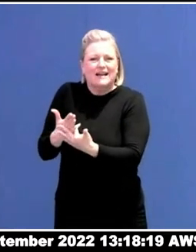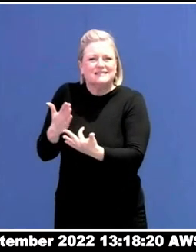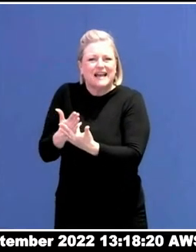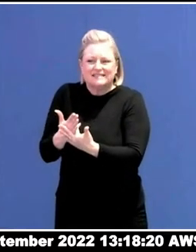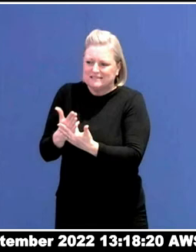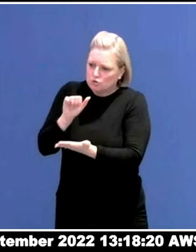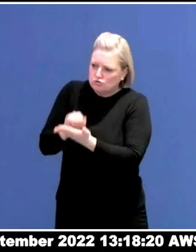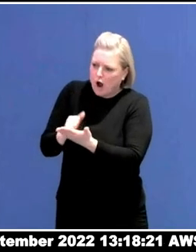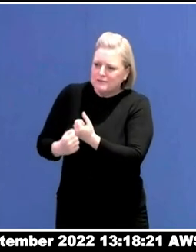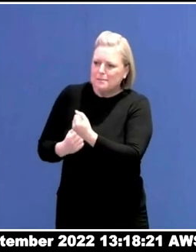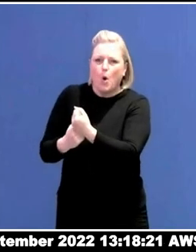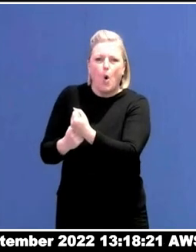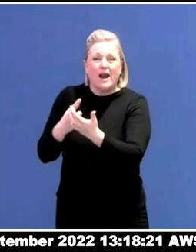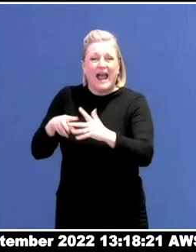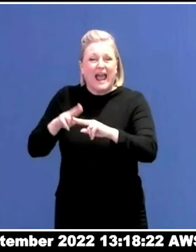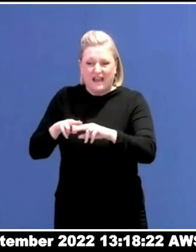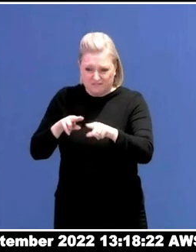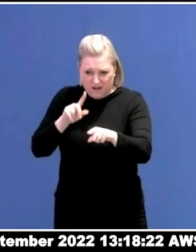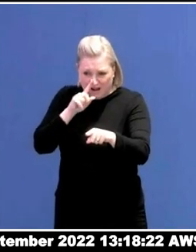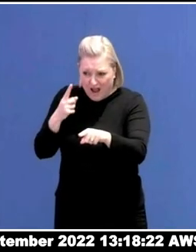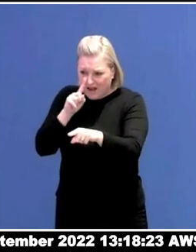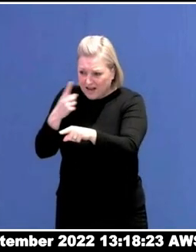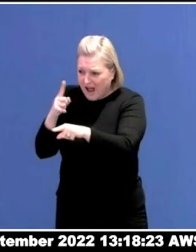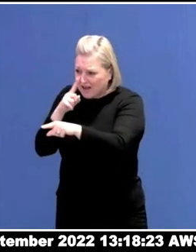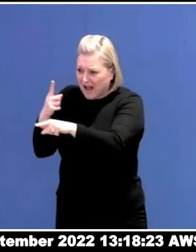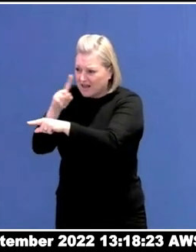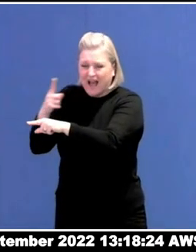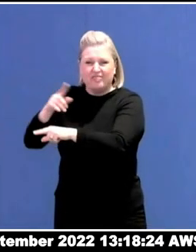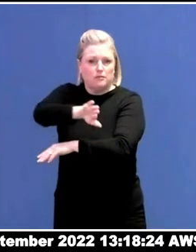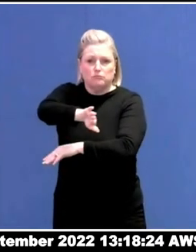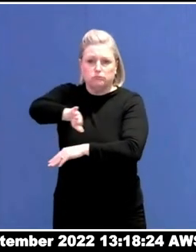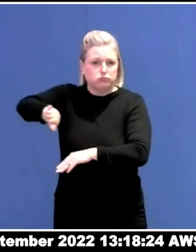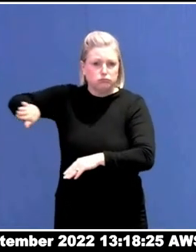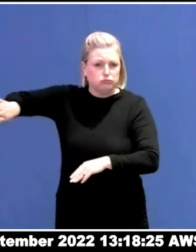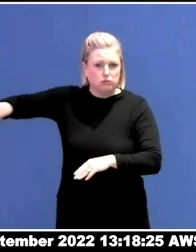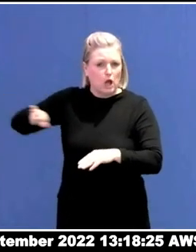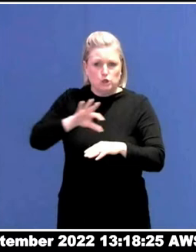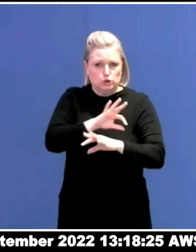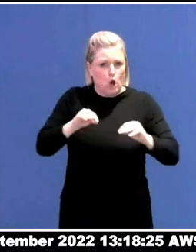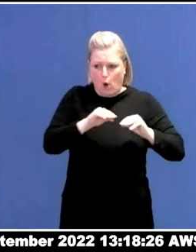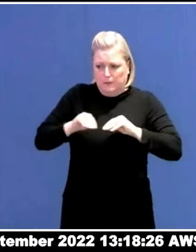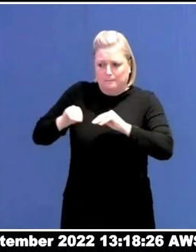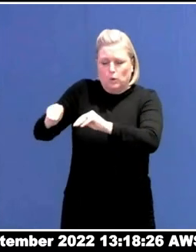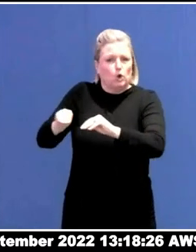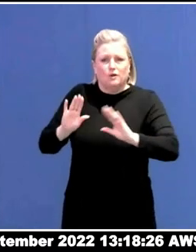They do not have the same, you know, right to lawyers. They don't have the same, you know, protection in terms of abuses.